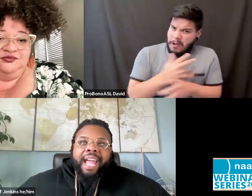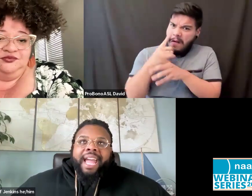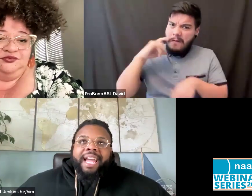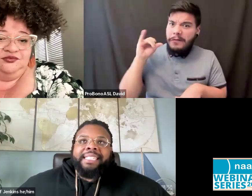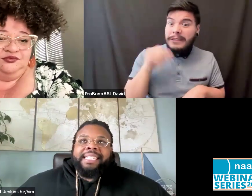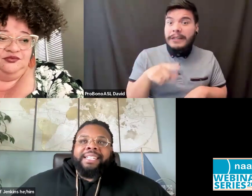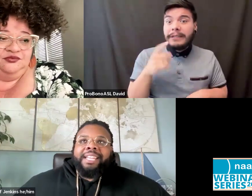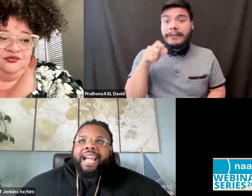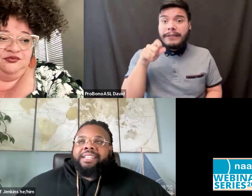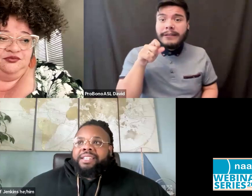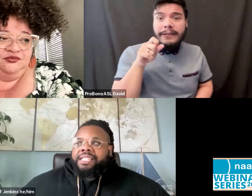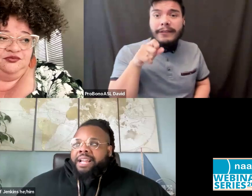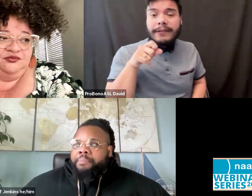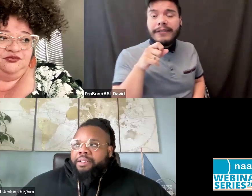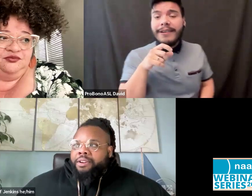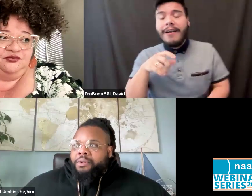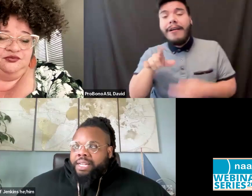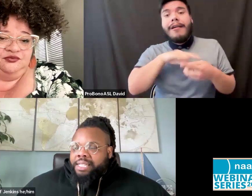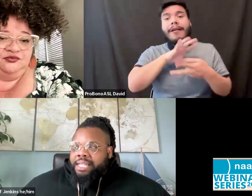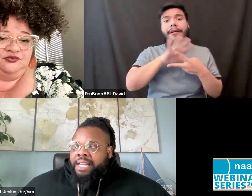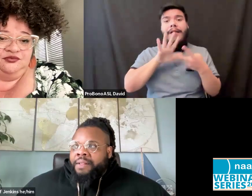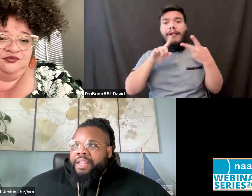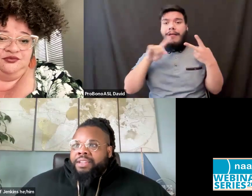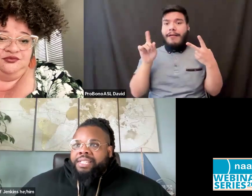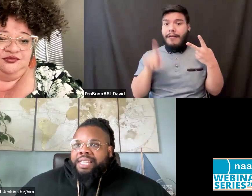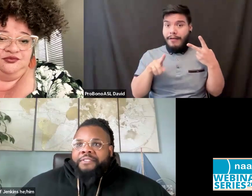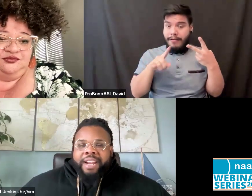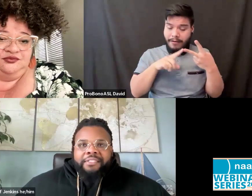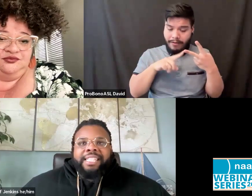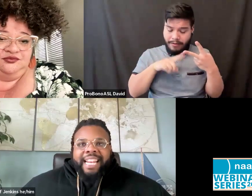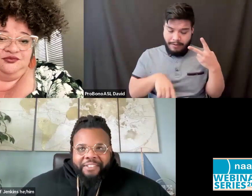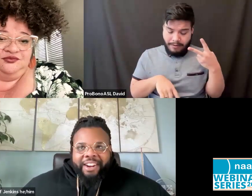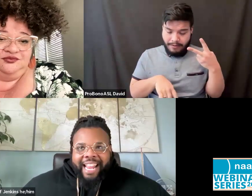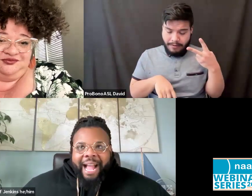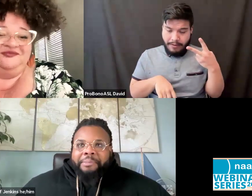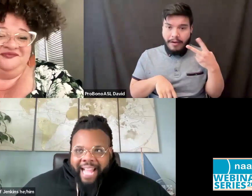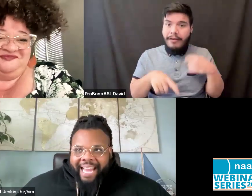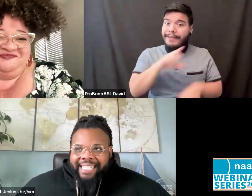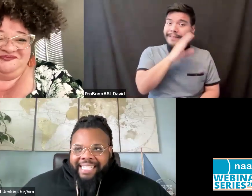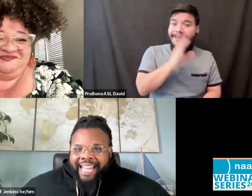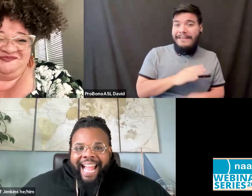And to answer the second part of your question, you said for never say never. I will be obvious.